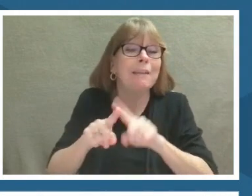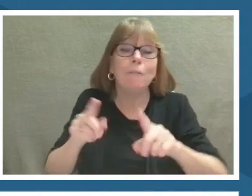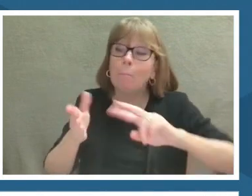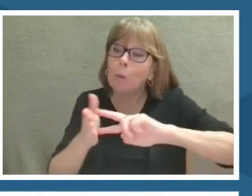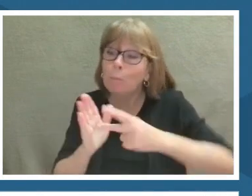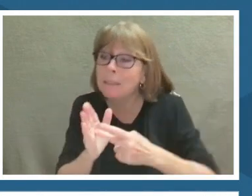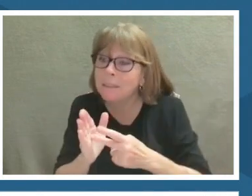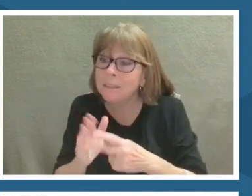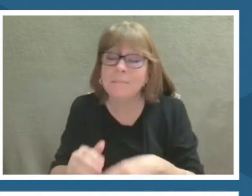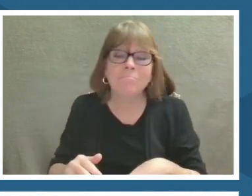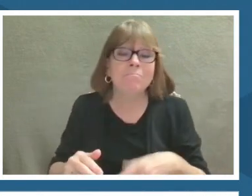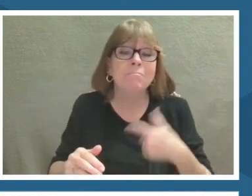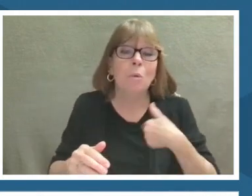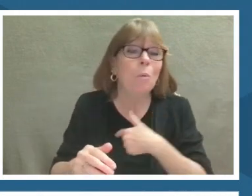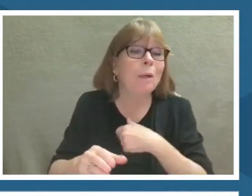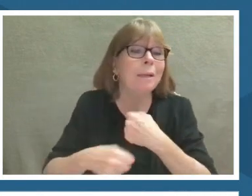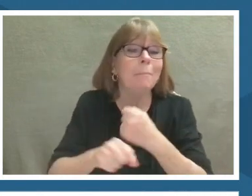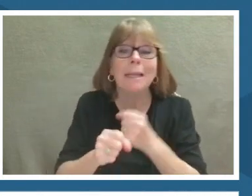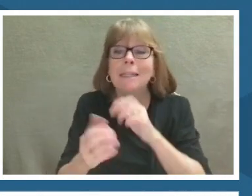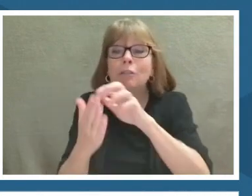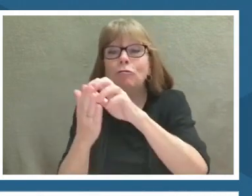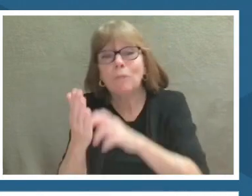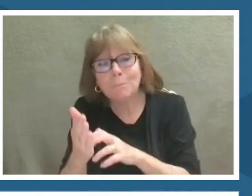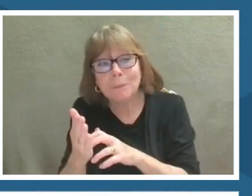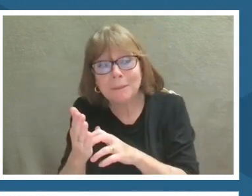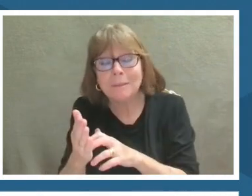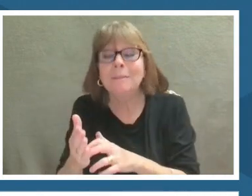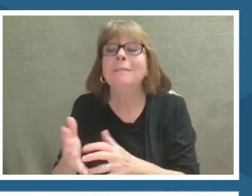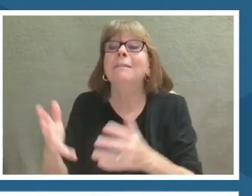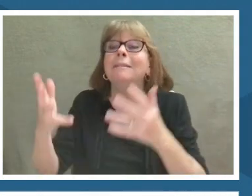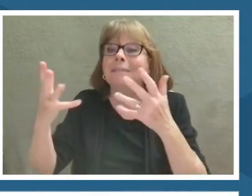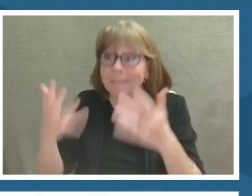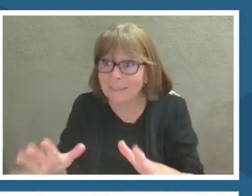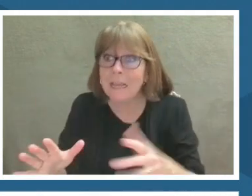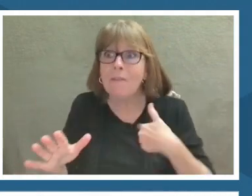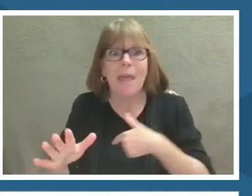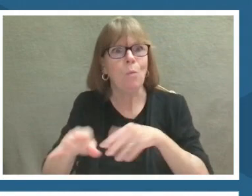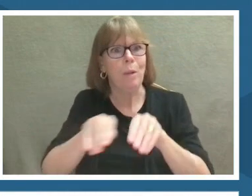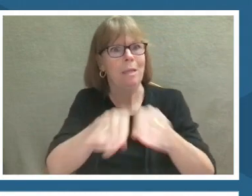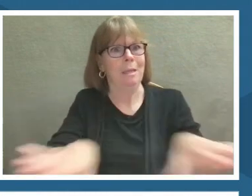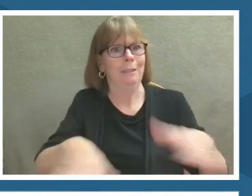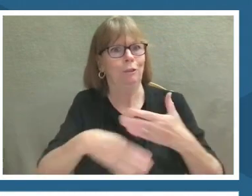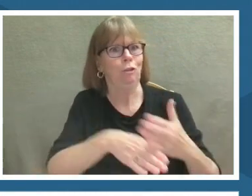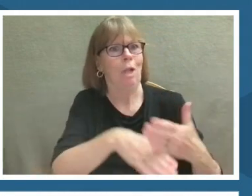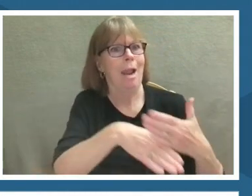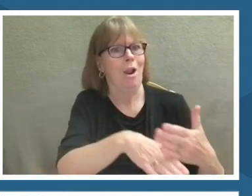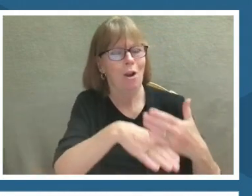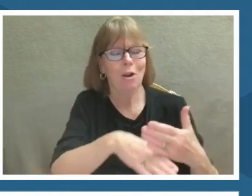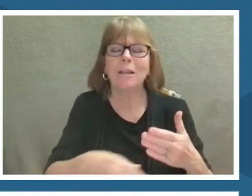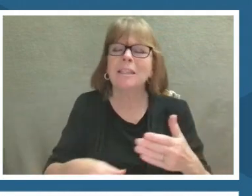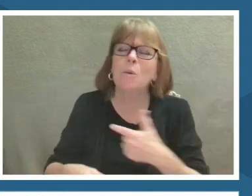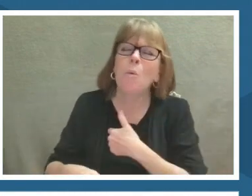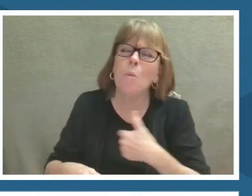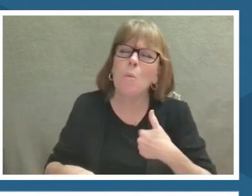doing this we're sharing what we're finding but we're also in the spirit of solutions journalism